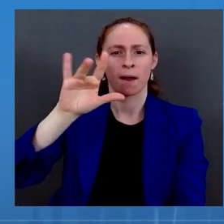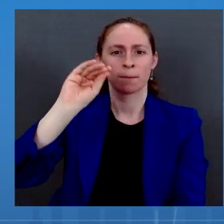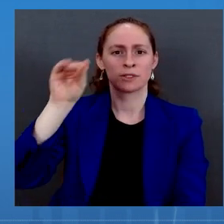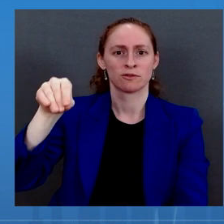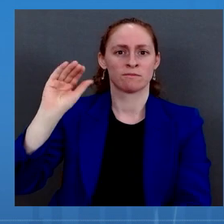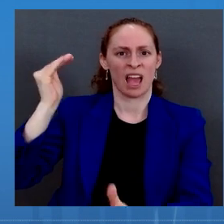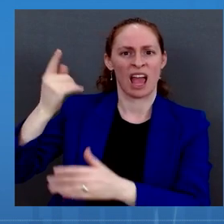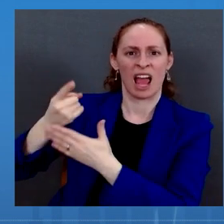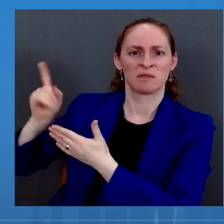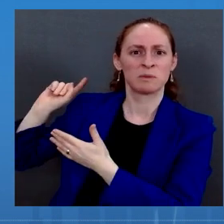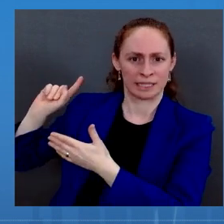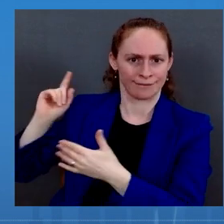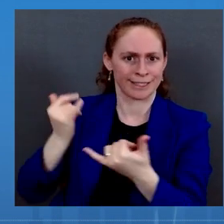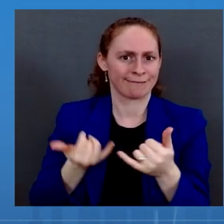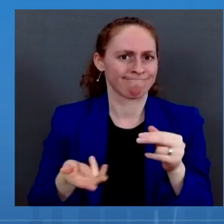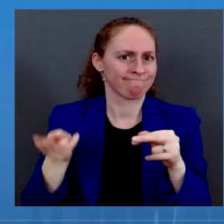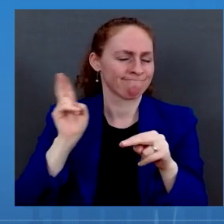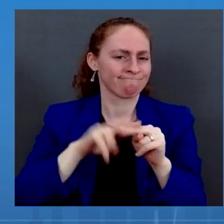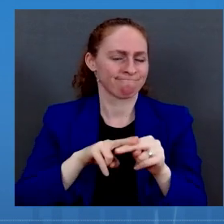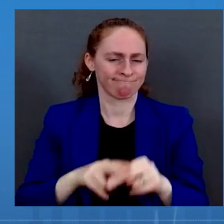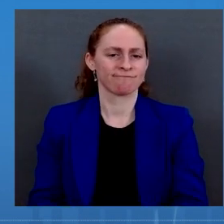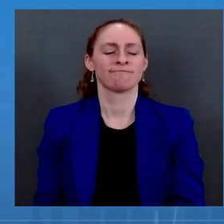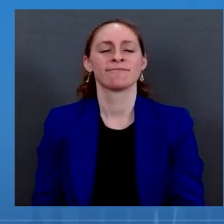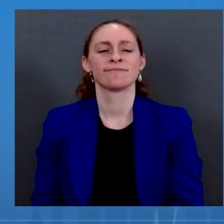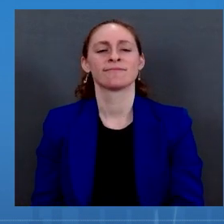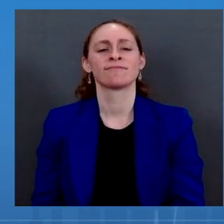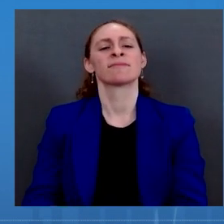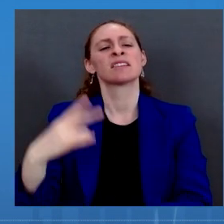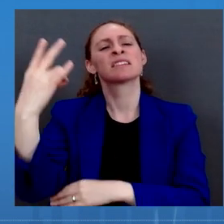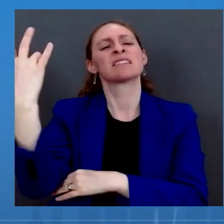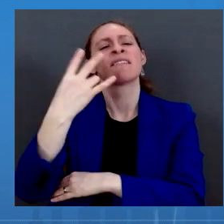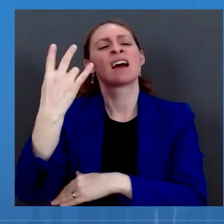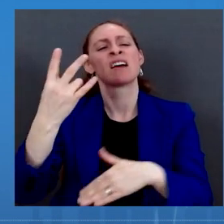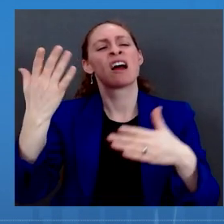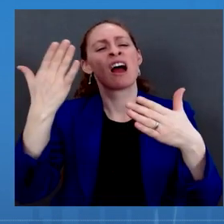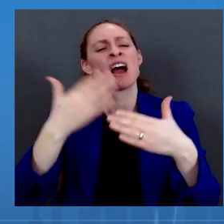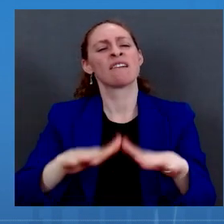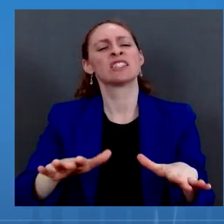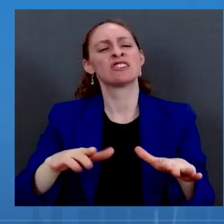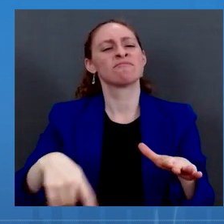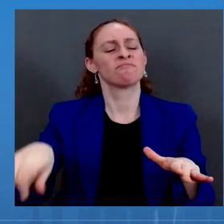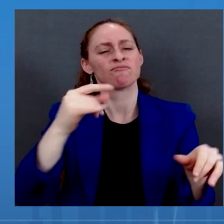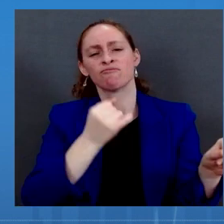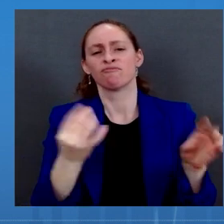is about 7,800 per day. And the seven-day average of deaths are about 1,200 per day,